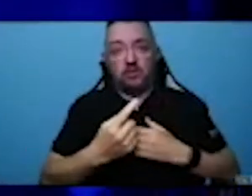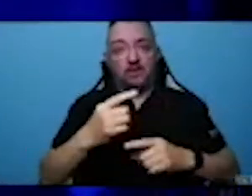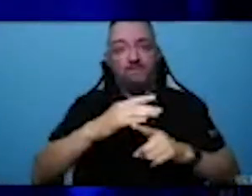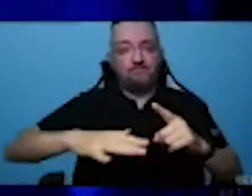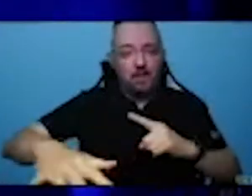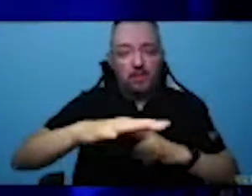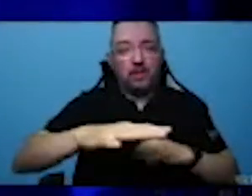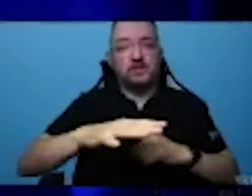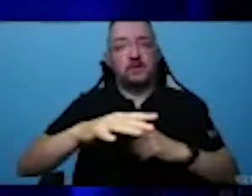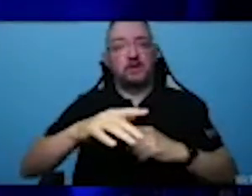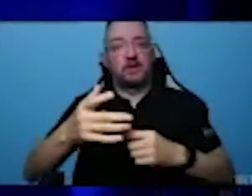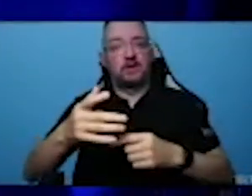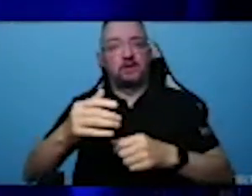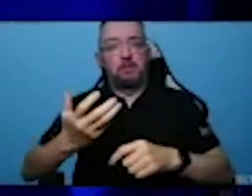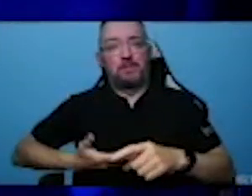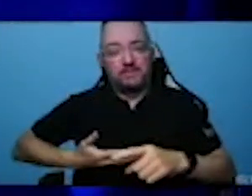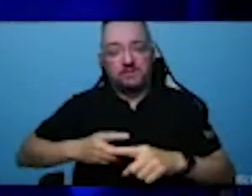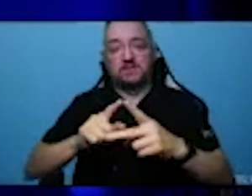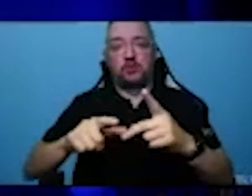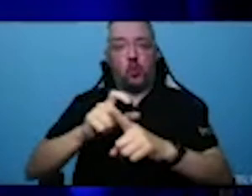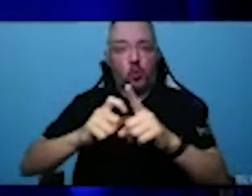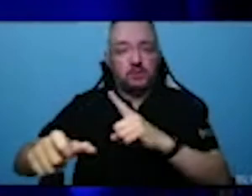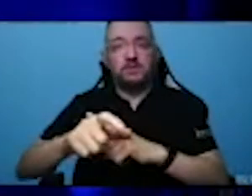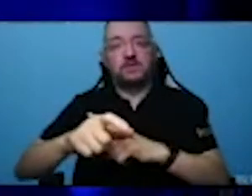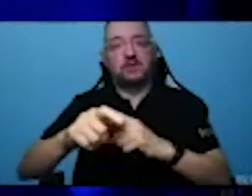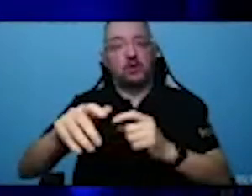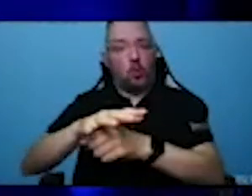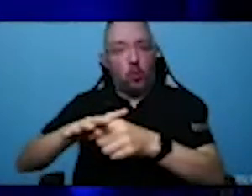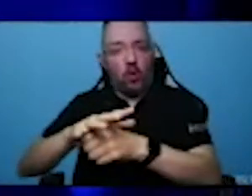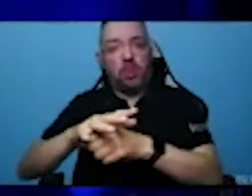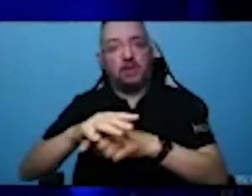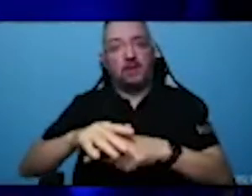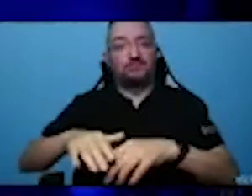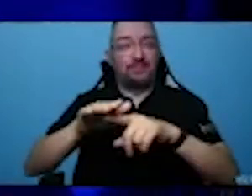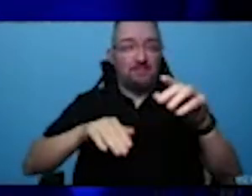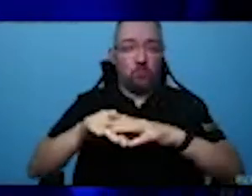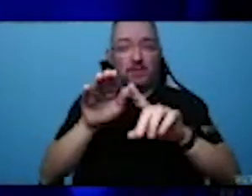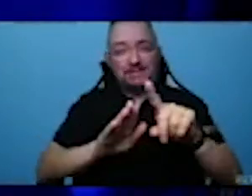and national institutional scales. Uh, that isn't really as an embedded as it probably could be.